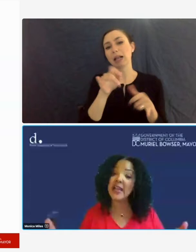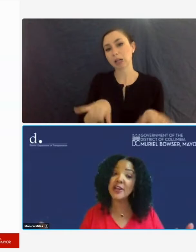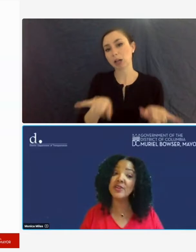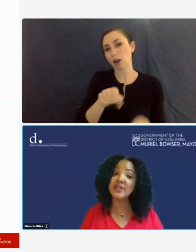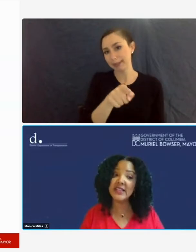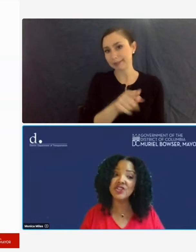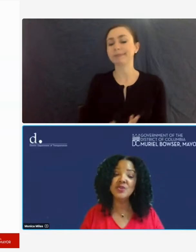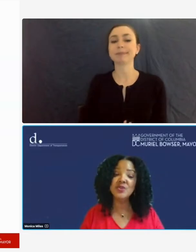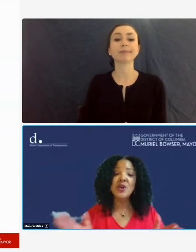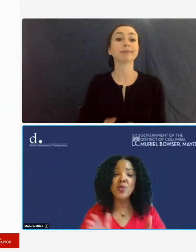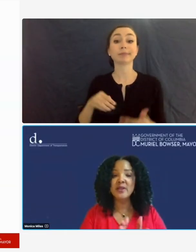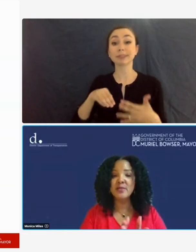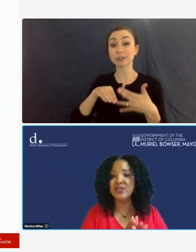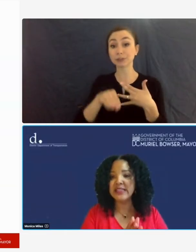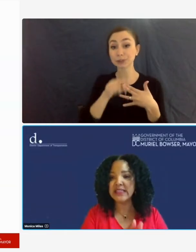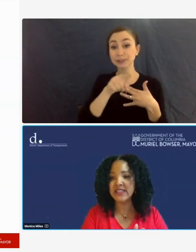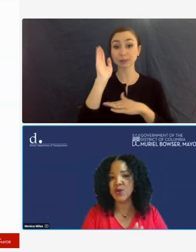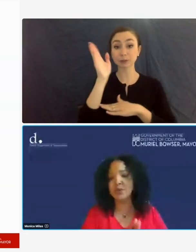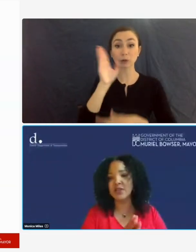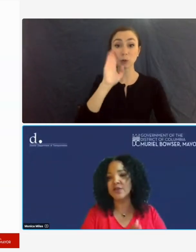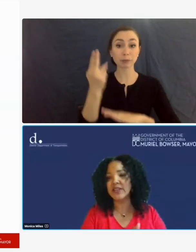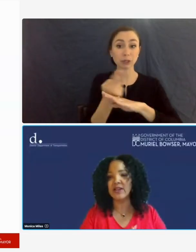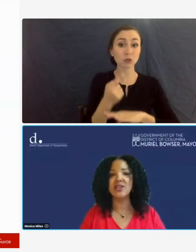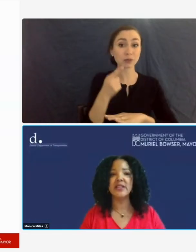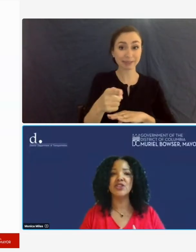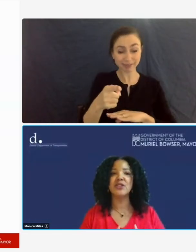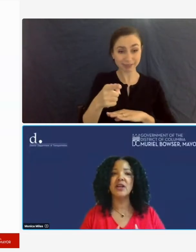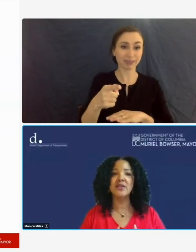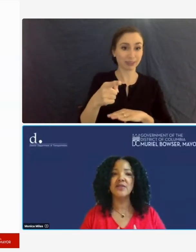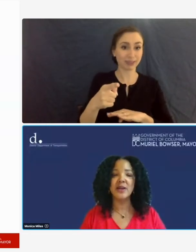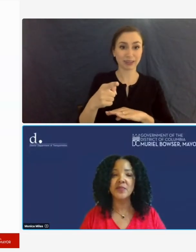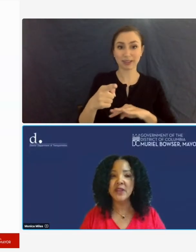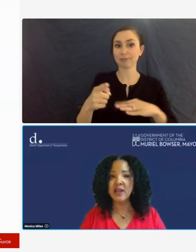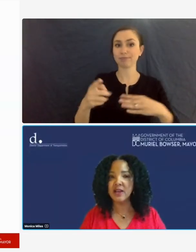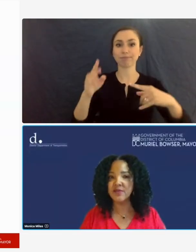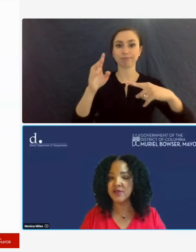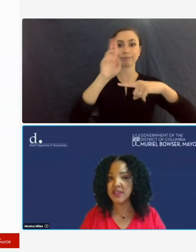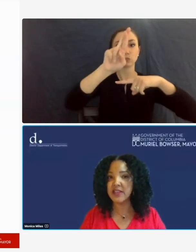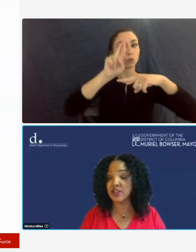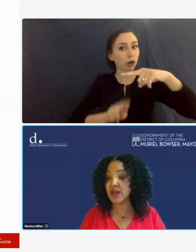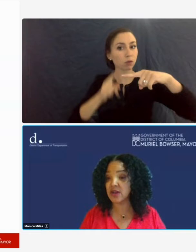presentation we're gonna be using this formula for the calculation of um of the indirect cost